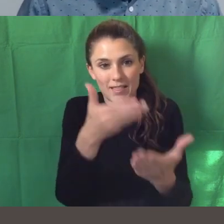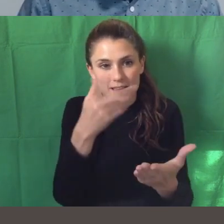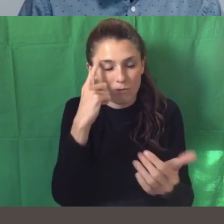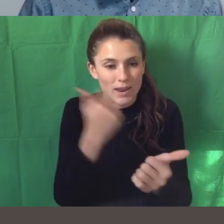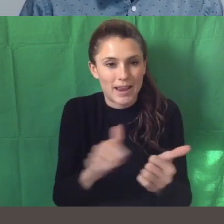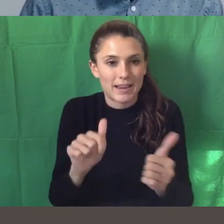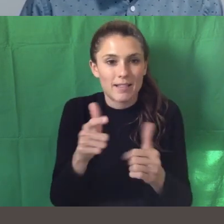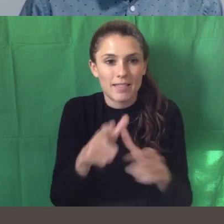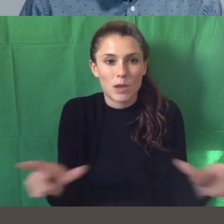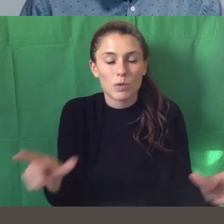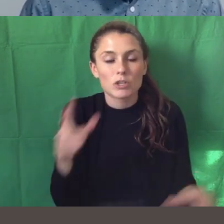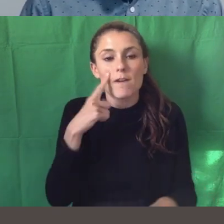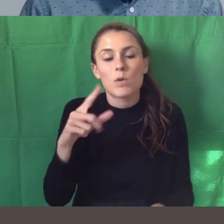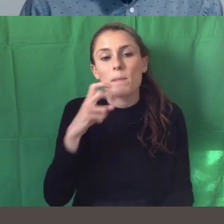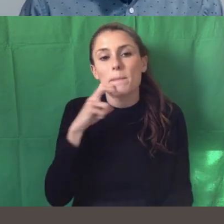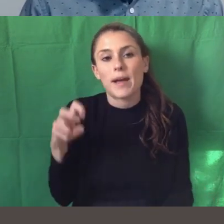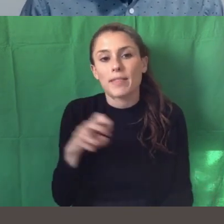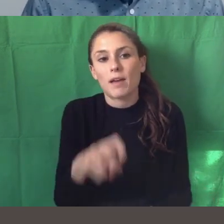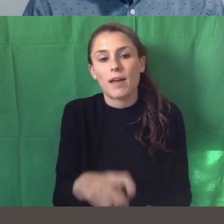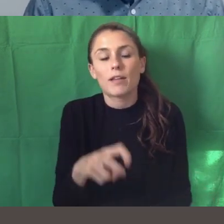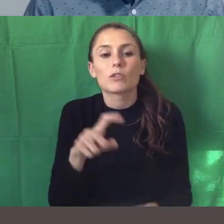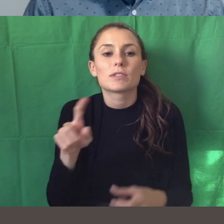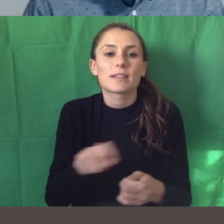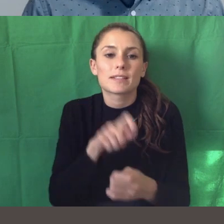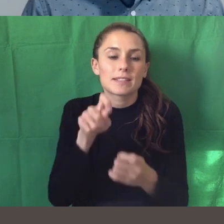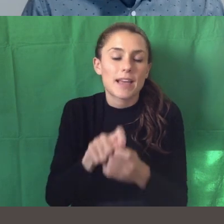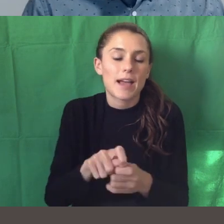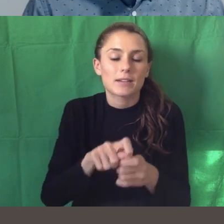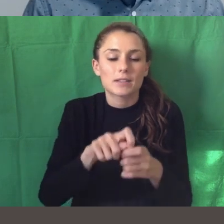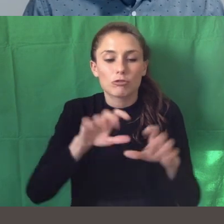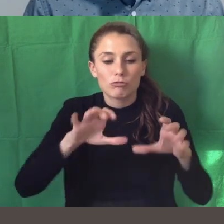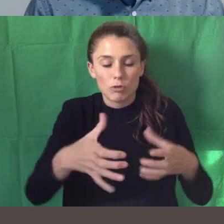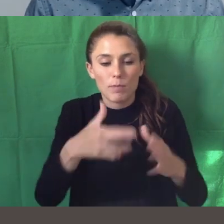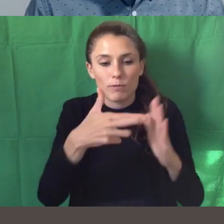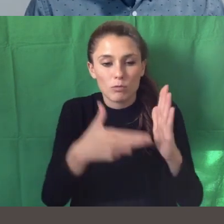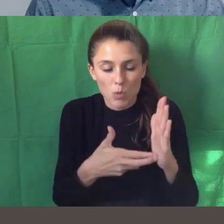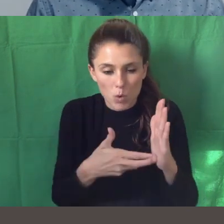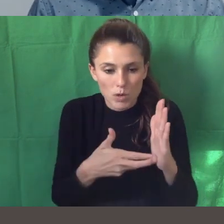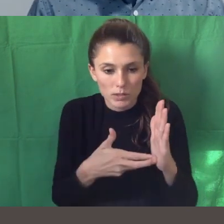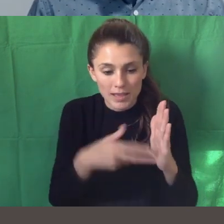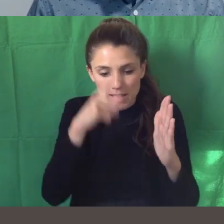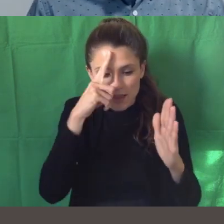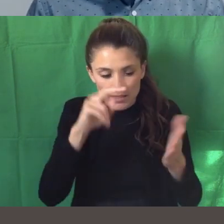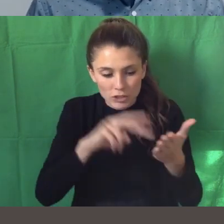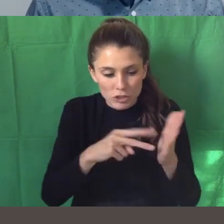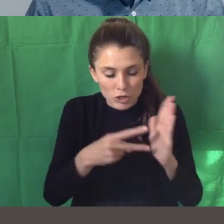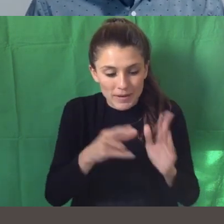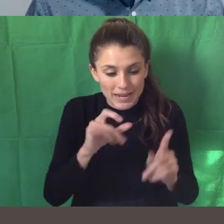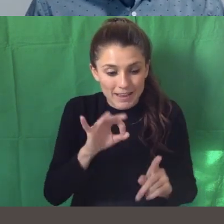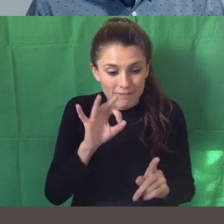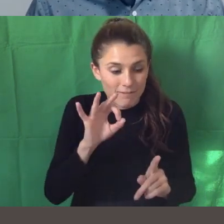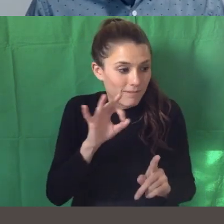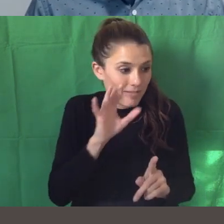So for the Python language, there is an exact set of rules that determine what is a legal Python program.